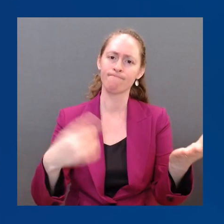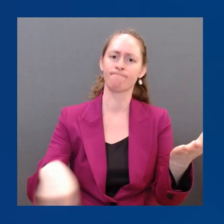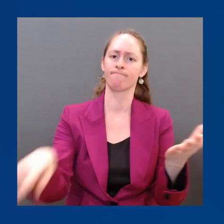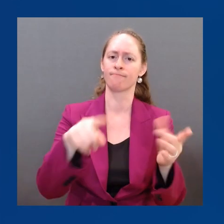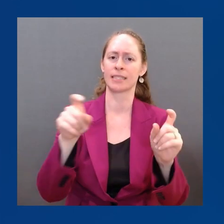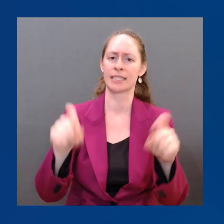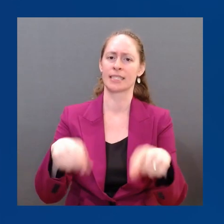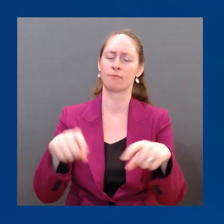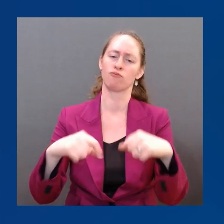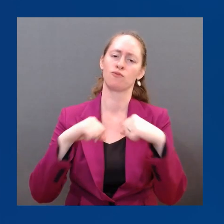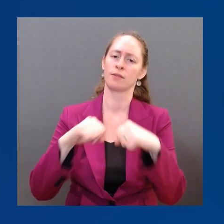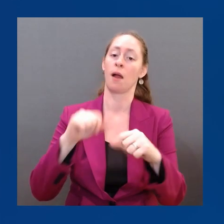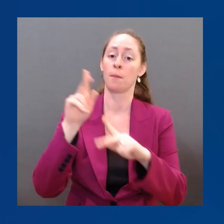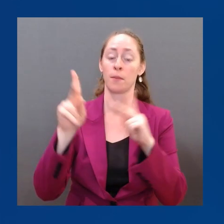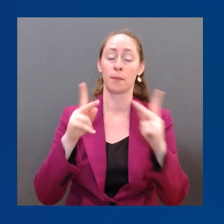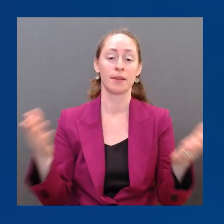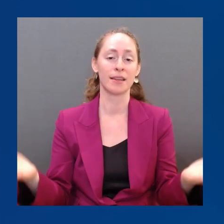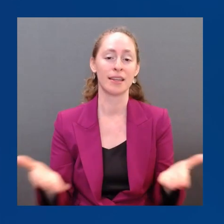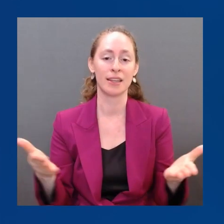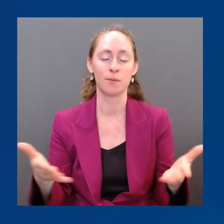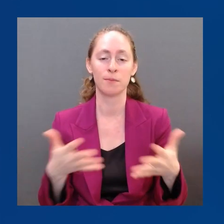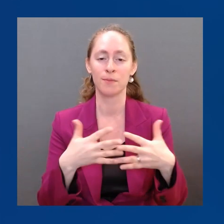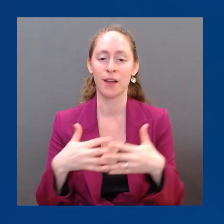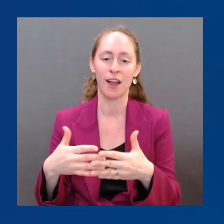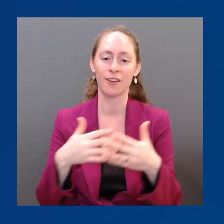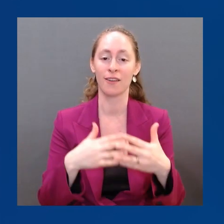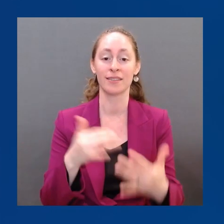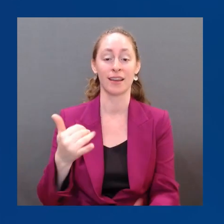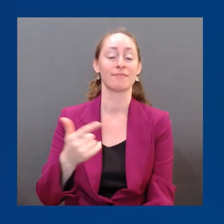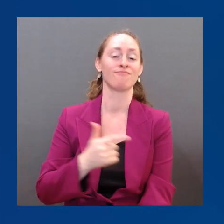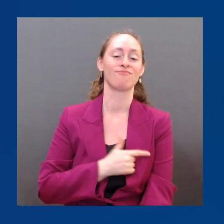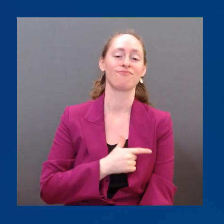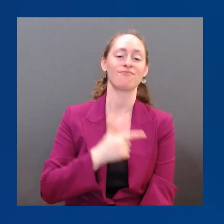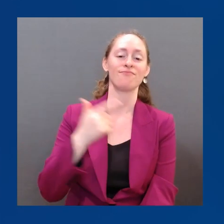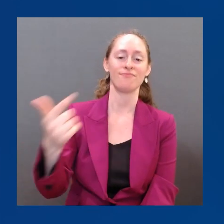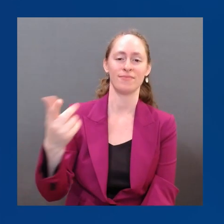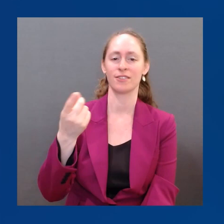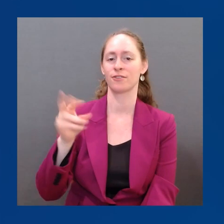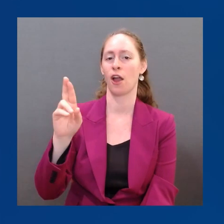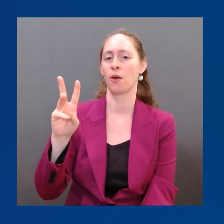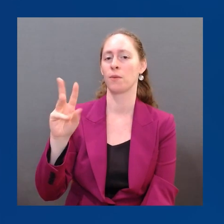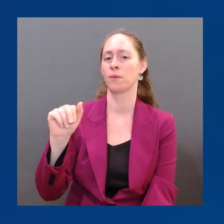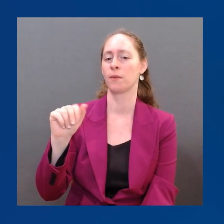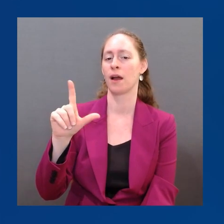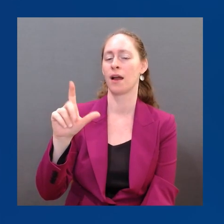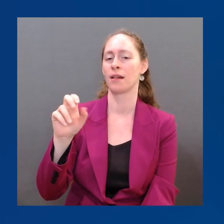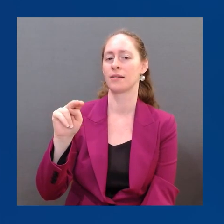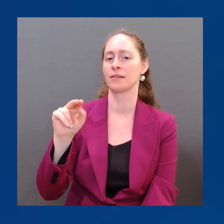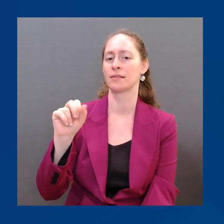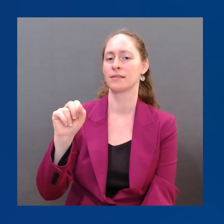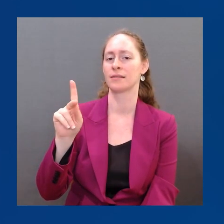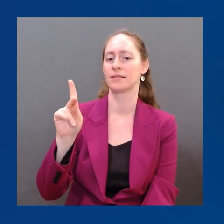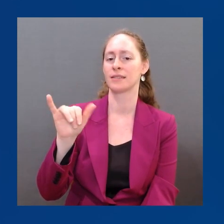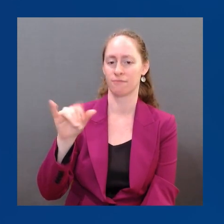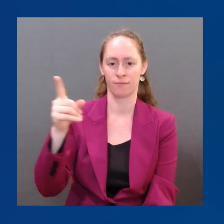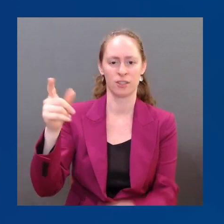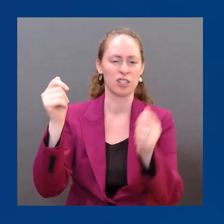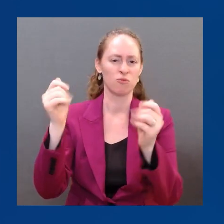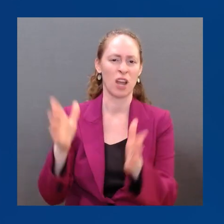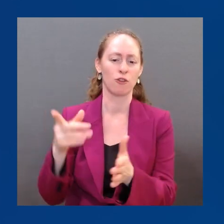I'm going to turn it over to Dr. Rochelle Walensky, our CDC director, for her comments. Dr. Walensky, over to you. Dr. Walensky: Thank you so much, Dr. Jha.